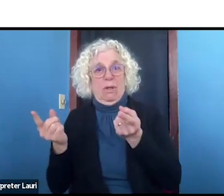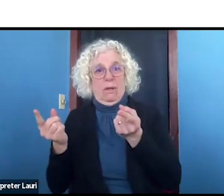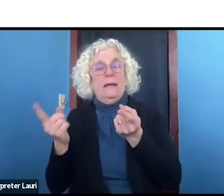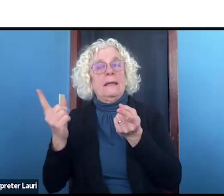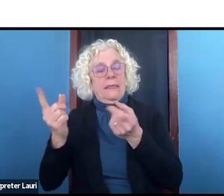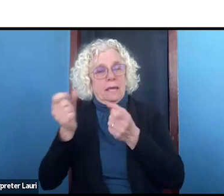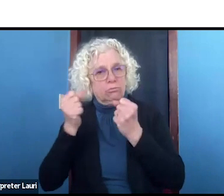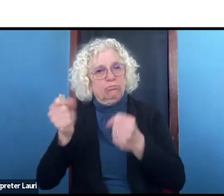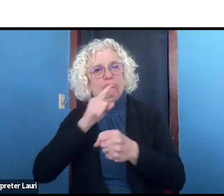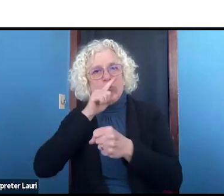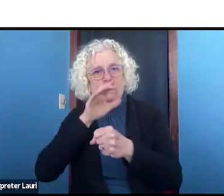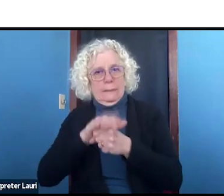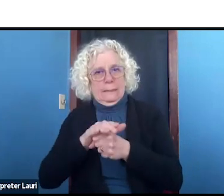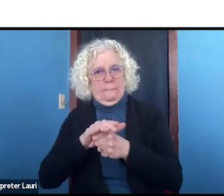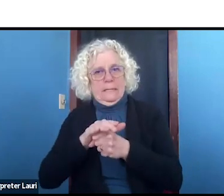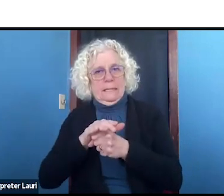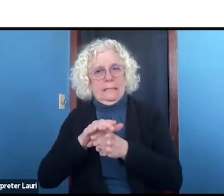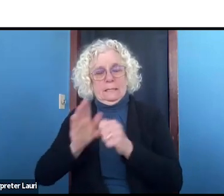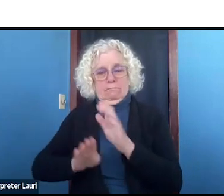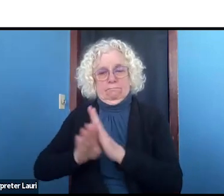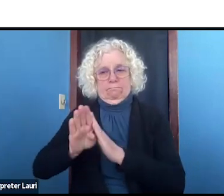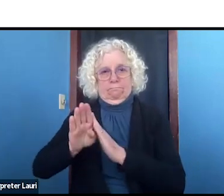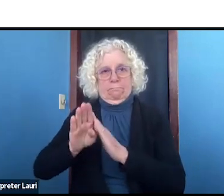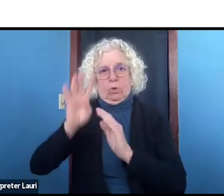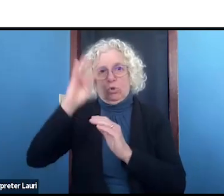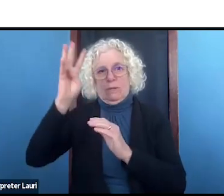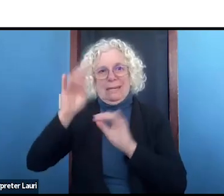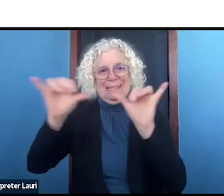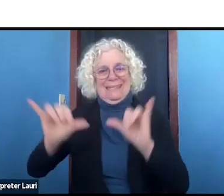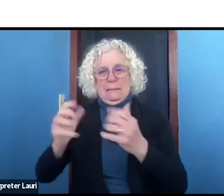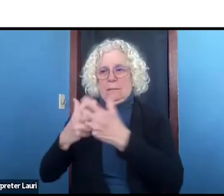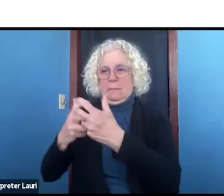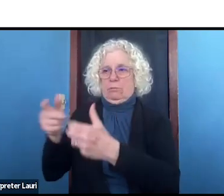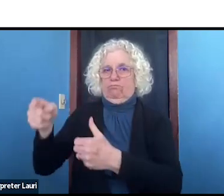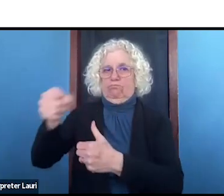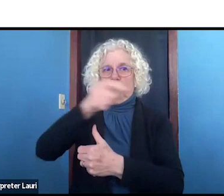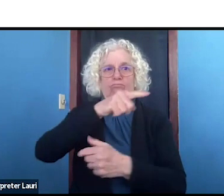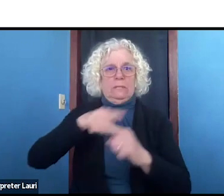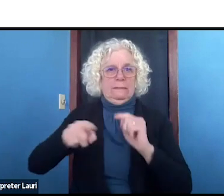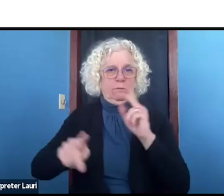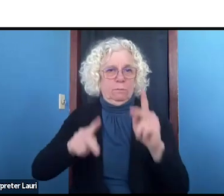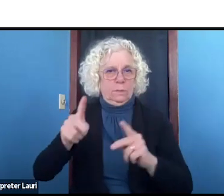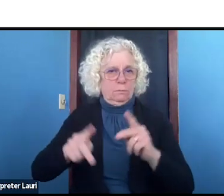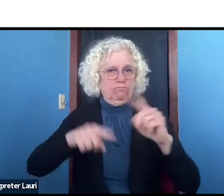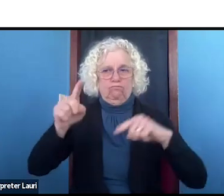and committed to building systems for all populations, for diverse populations, making sure that those who have not had